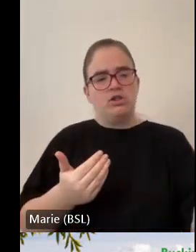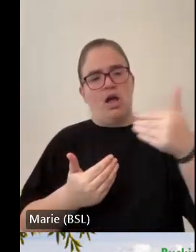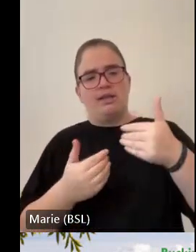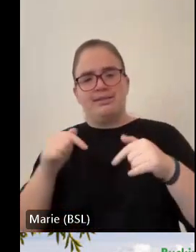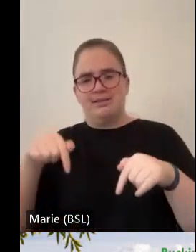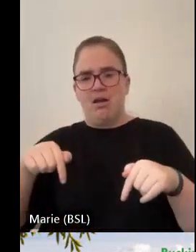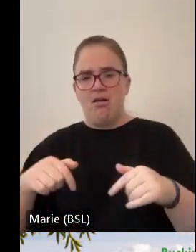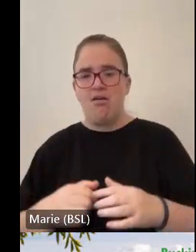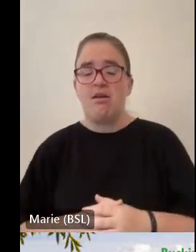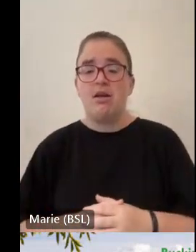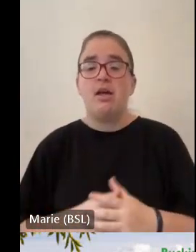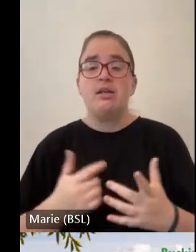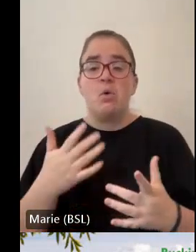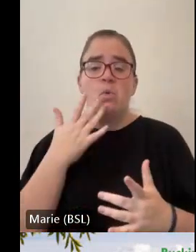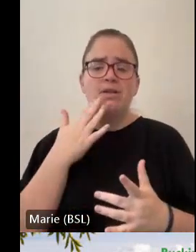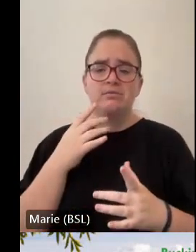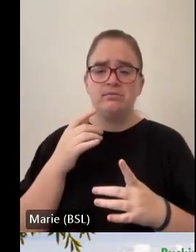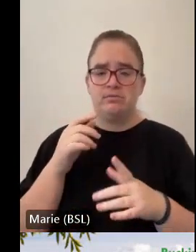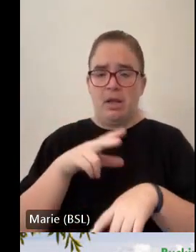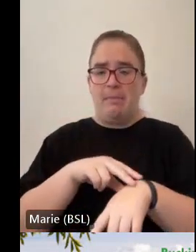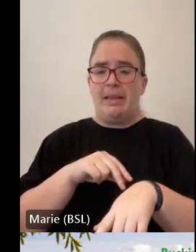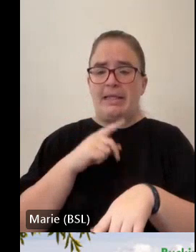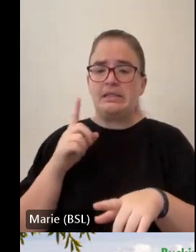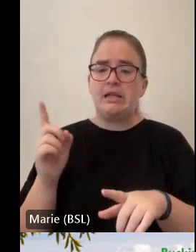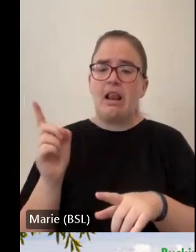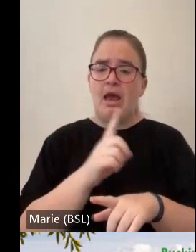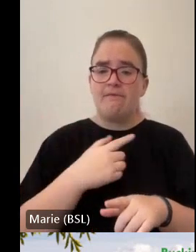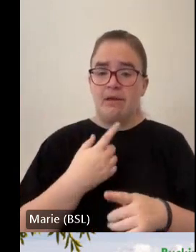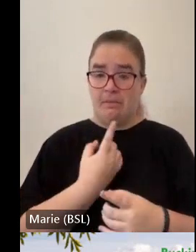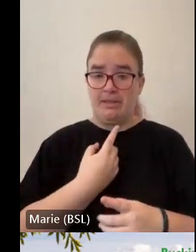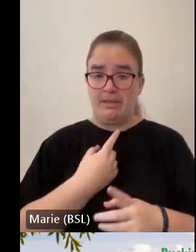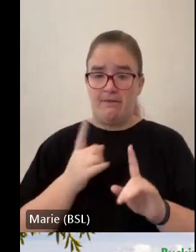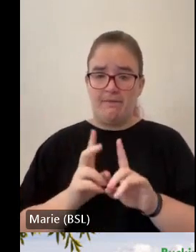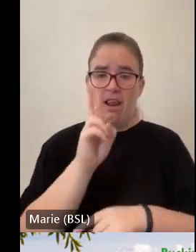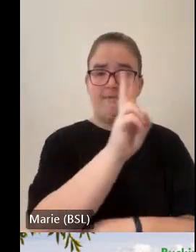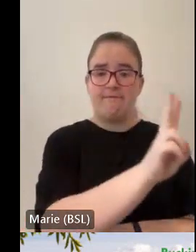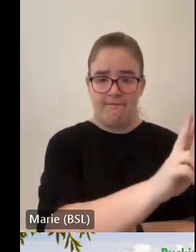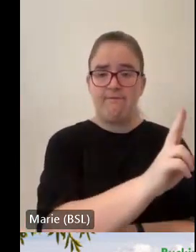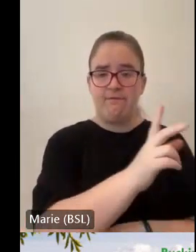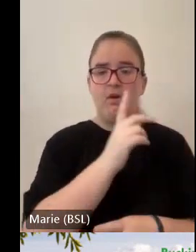way, and when the PCSO and I left. Uh, we intercepted.